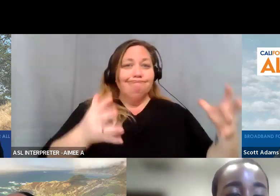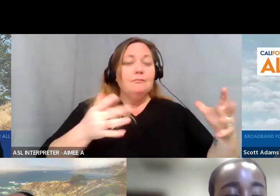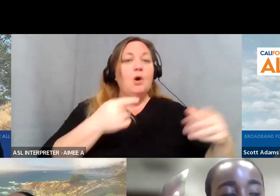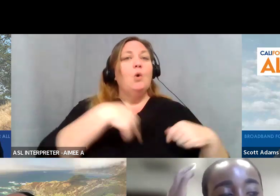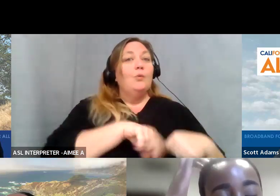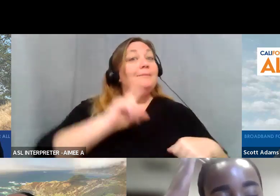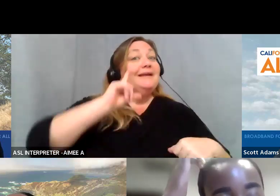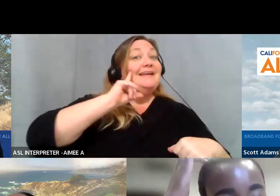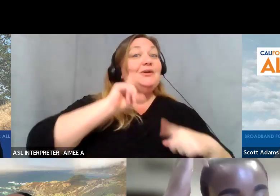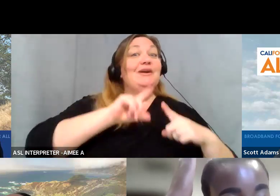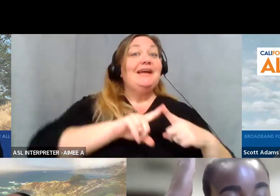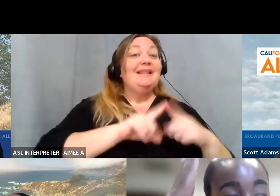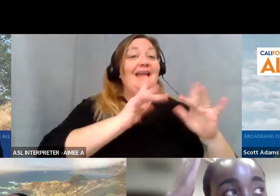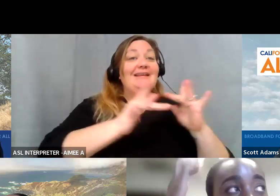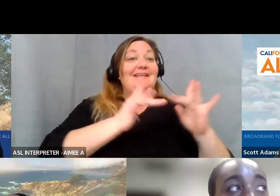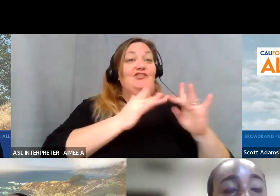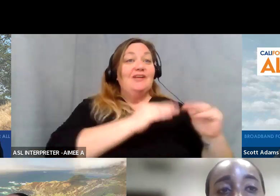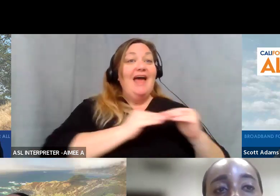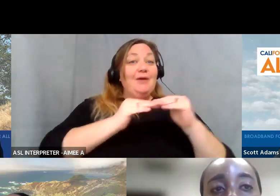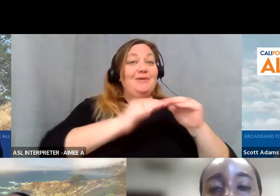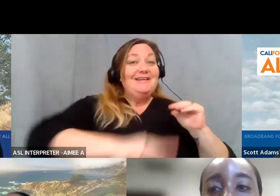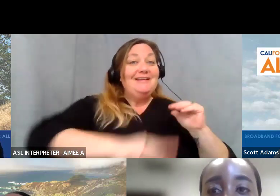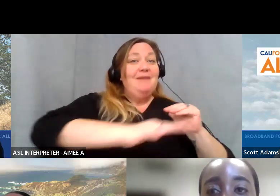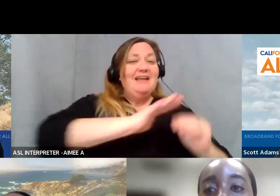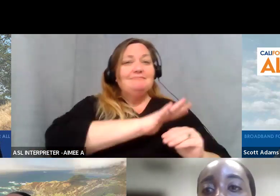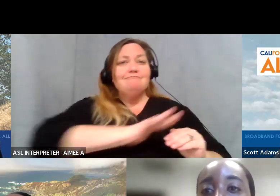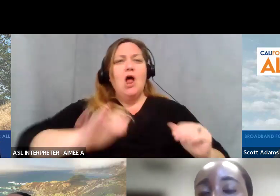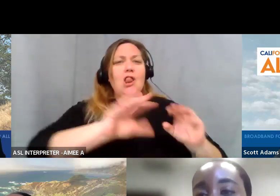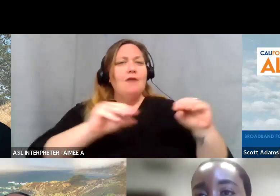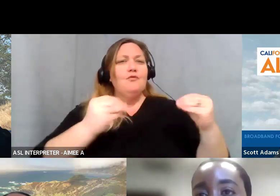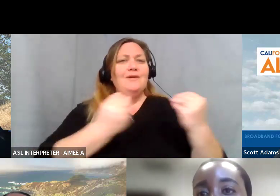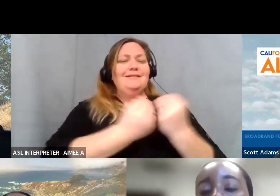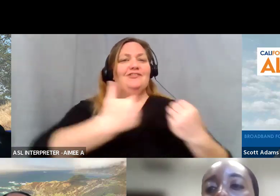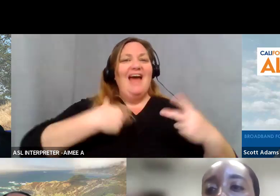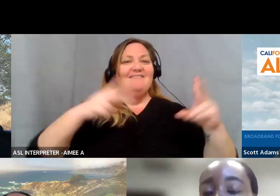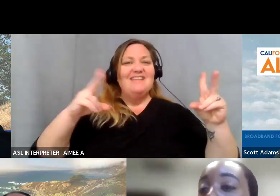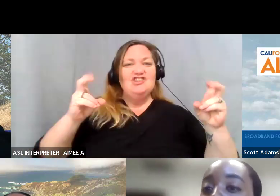digital equity space nationwide is that there are a lot of organizations that have issues joining a